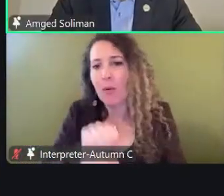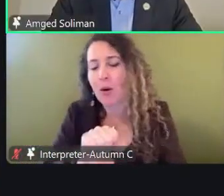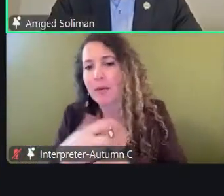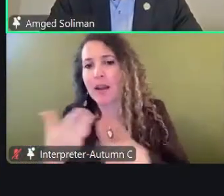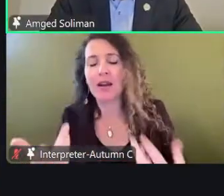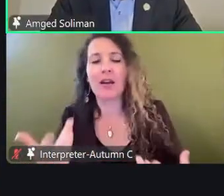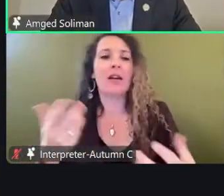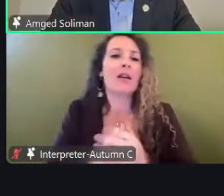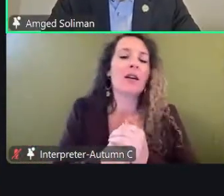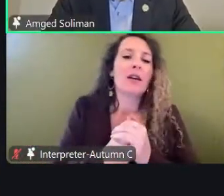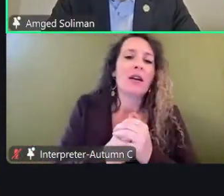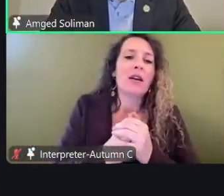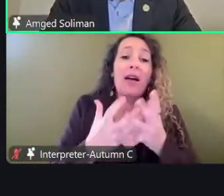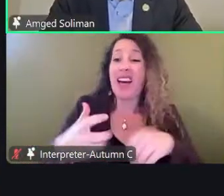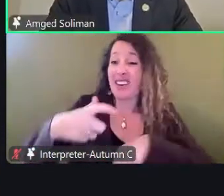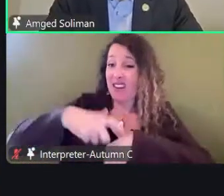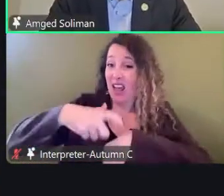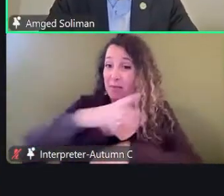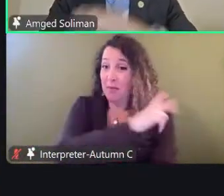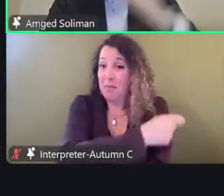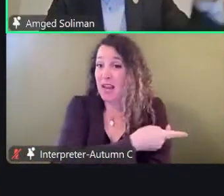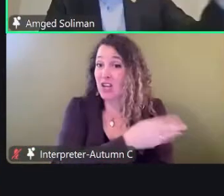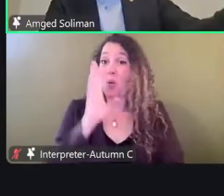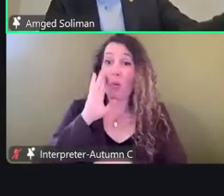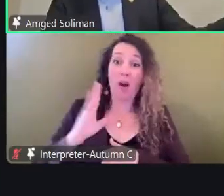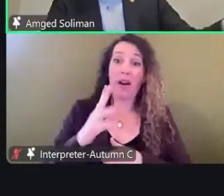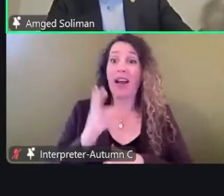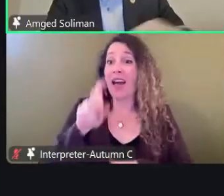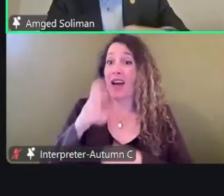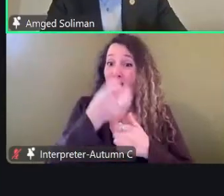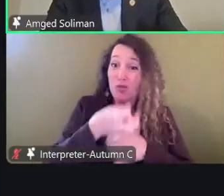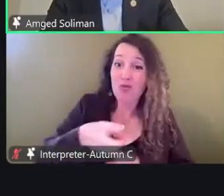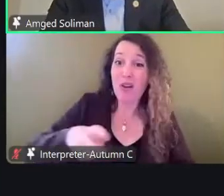Often times patients would have to travel, you know, very far away to other states to find pro